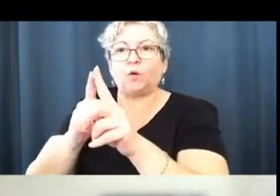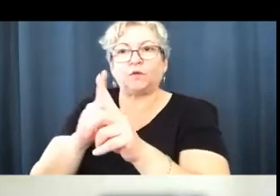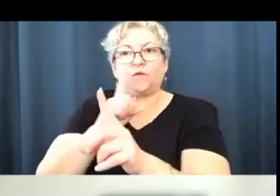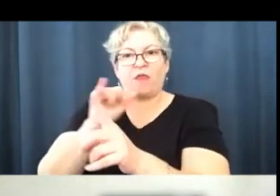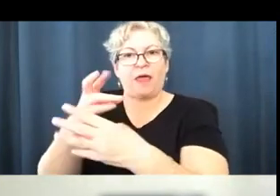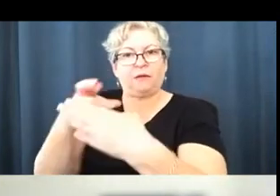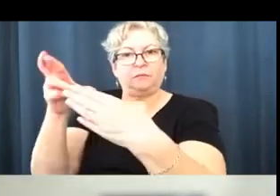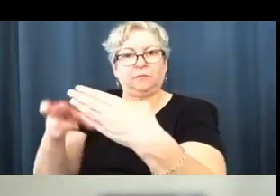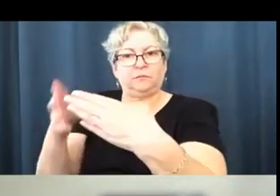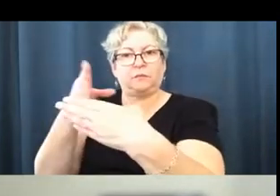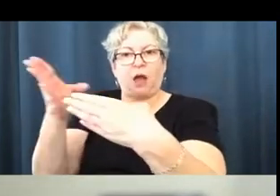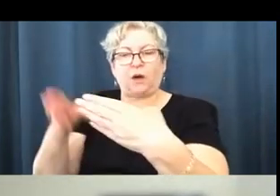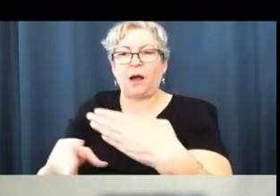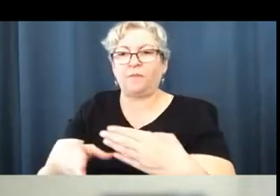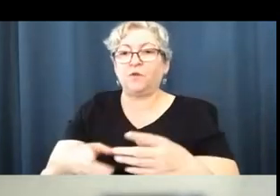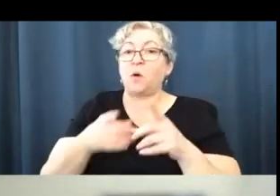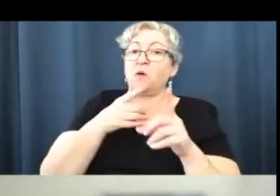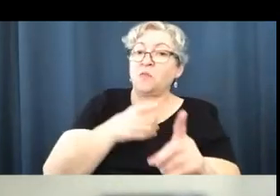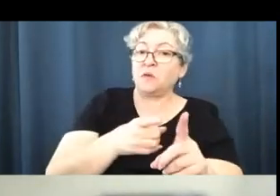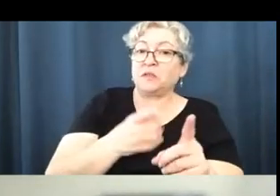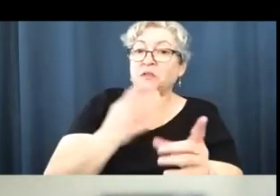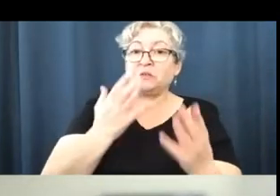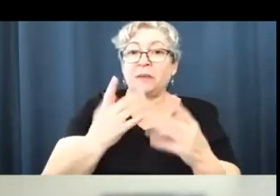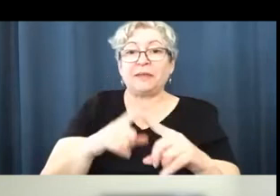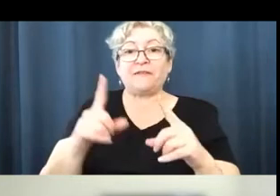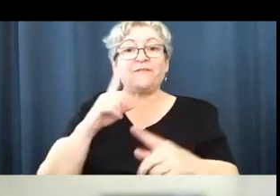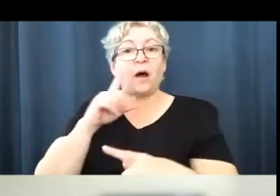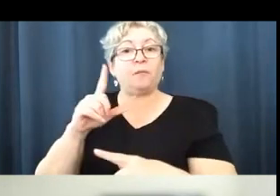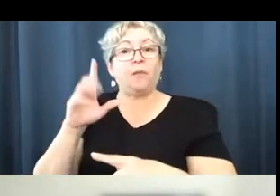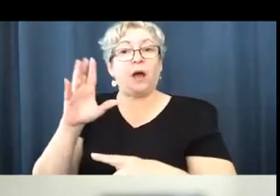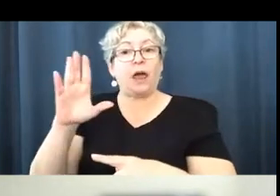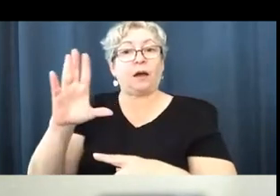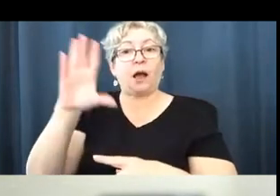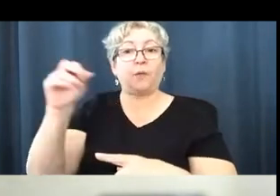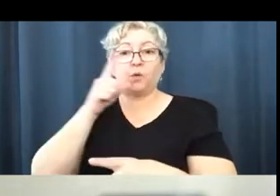than maybe a company who is developing a product has. But you definitely have constituents,